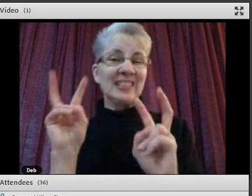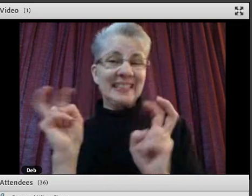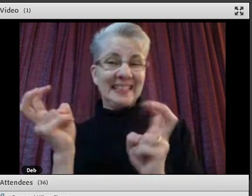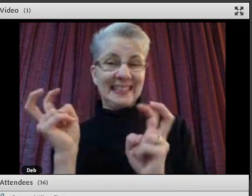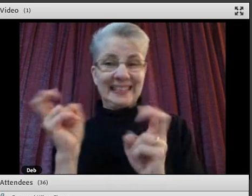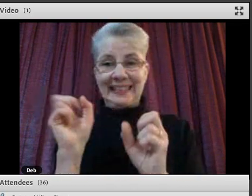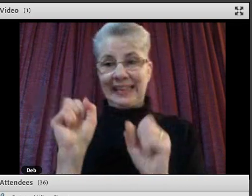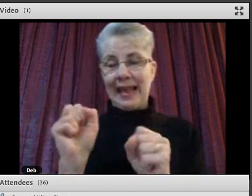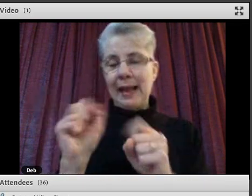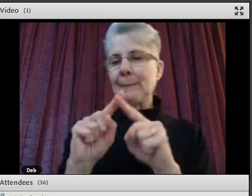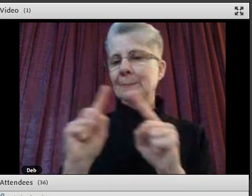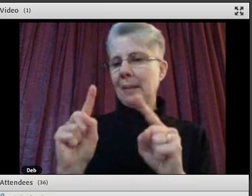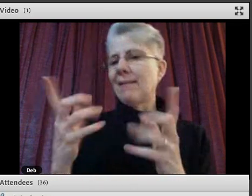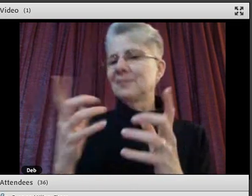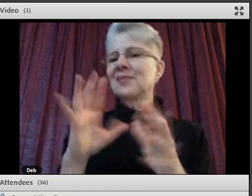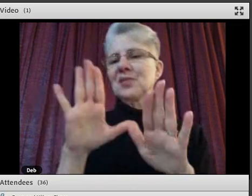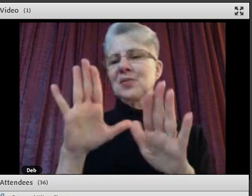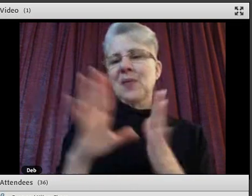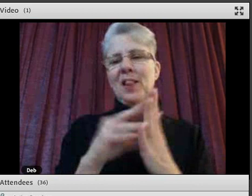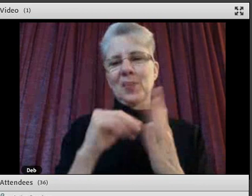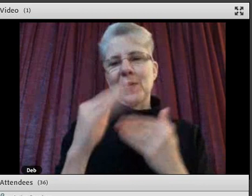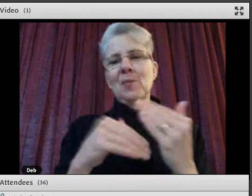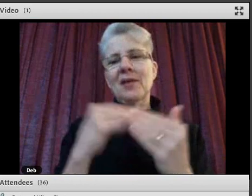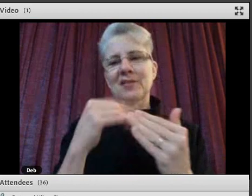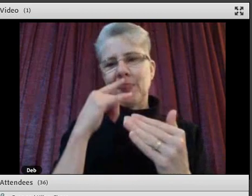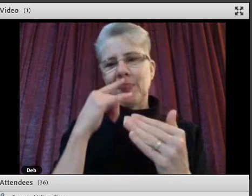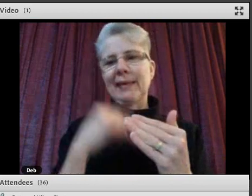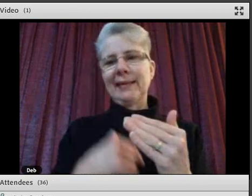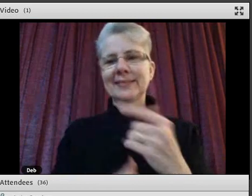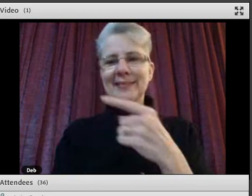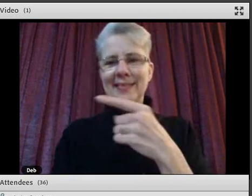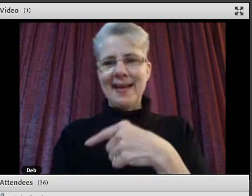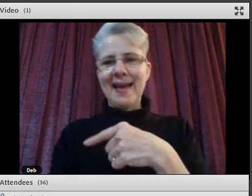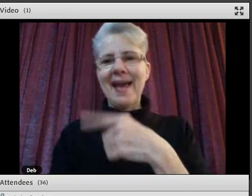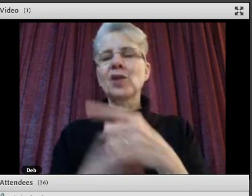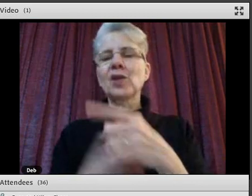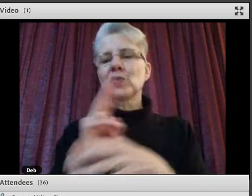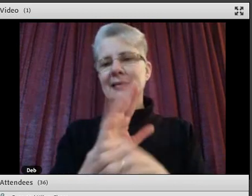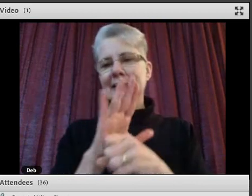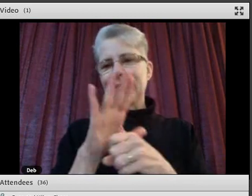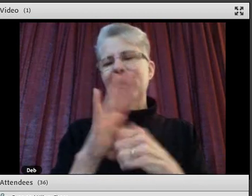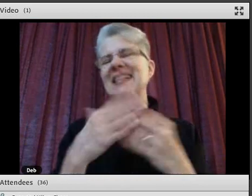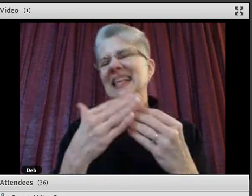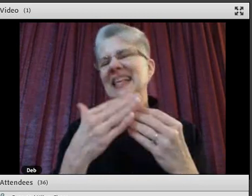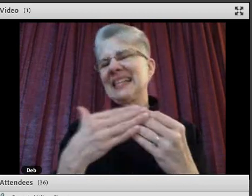But again, it's a great learning process for the kids, easy enough,